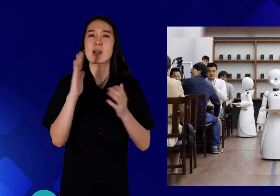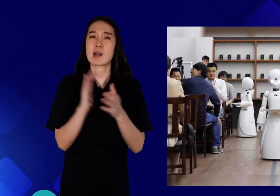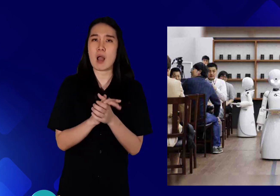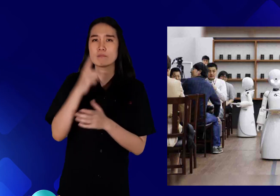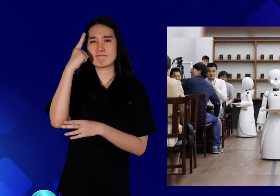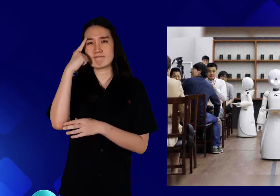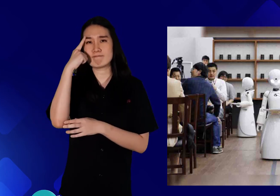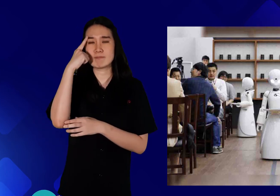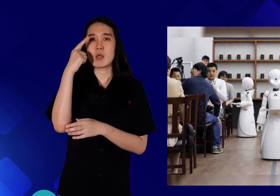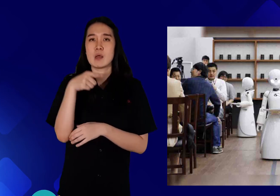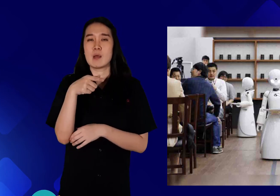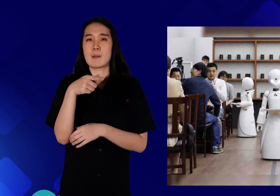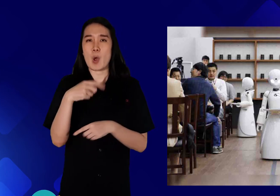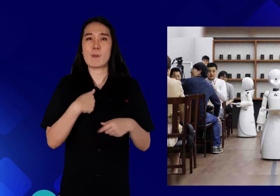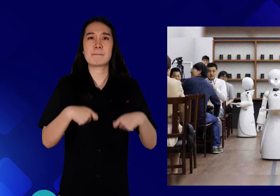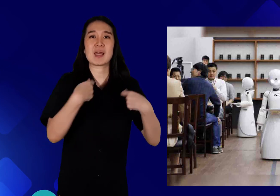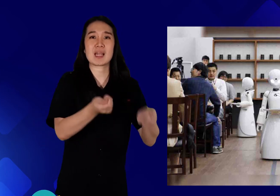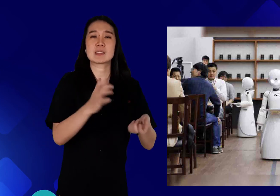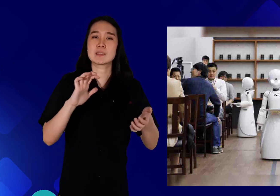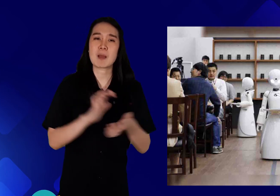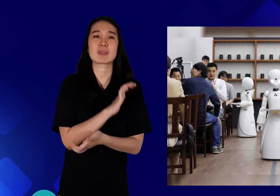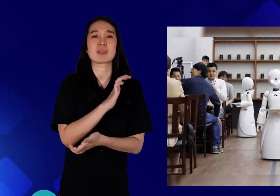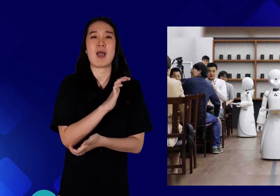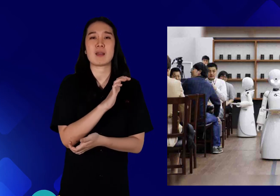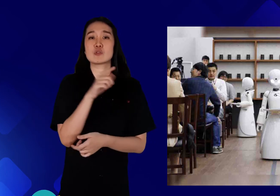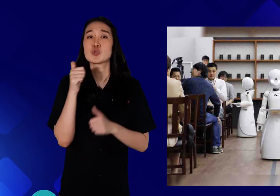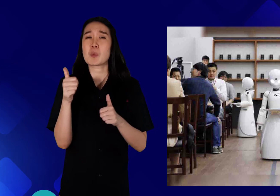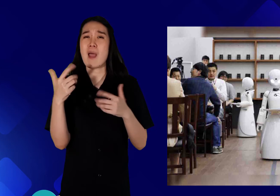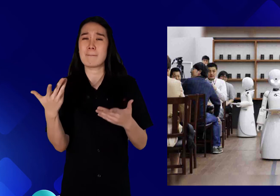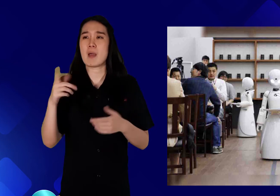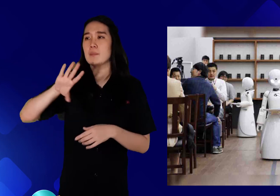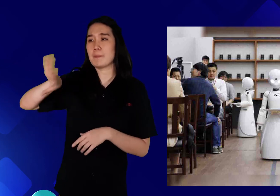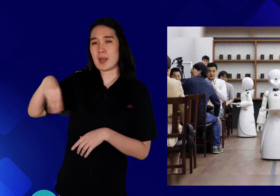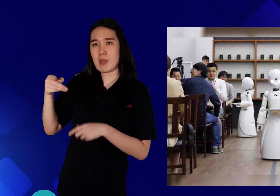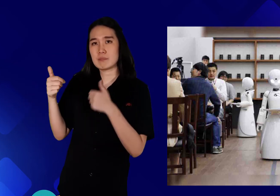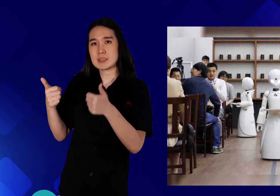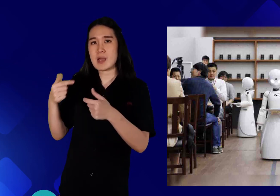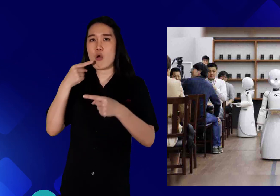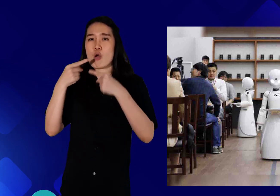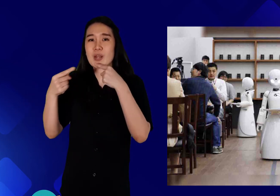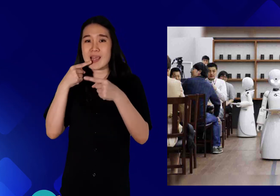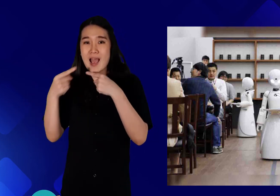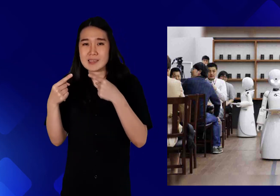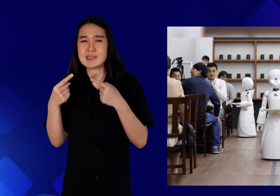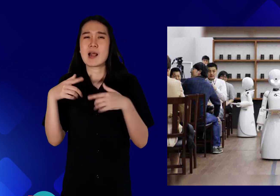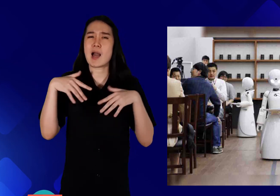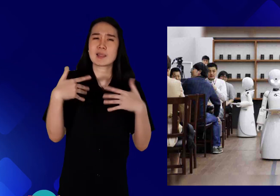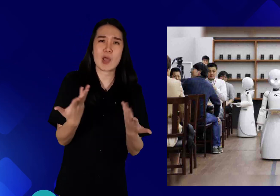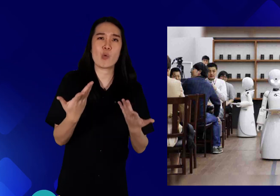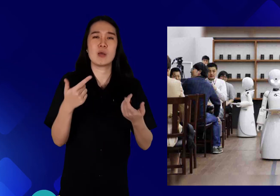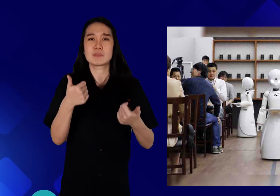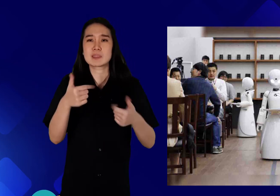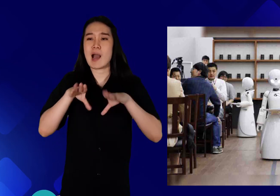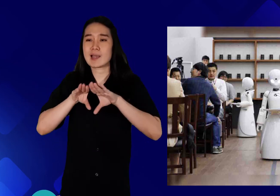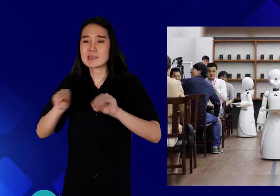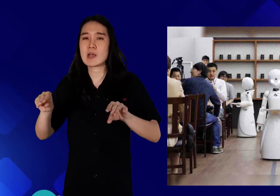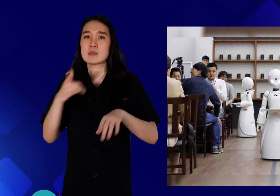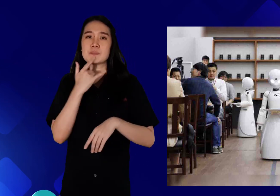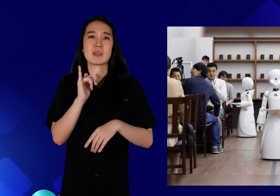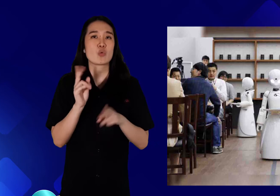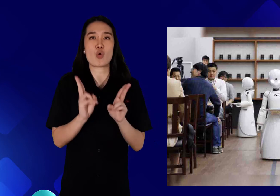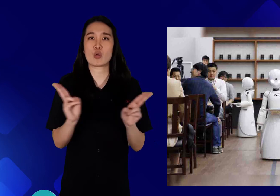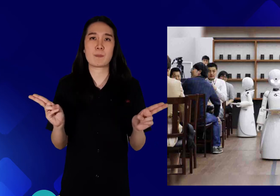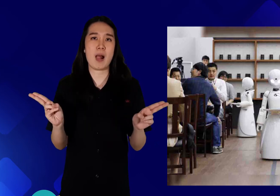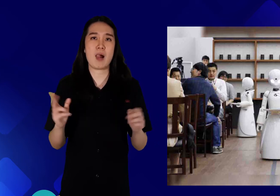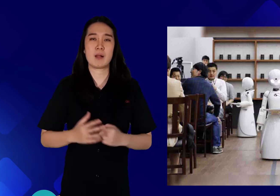Well, I thought about giving a chance so that they can communicate or work like normal.